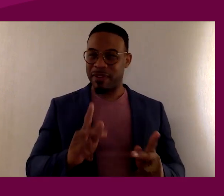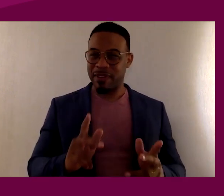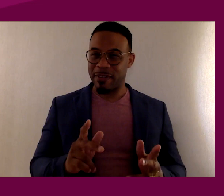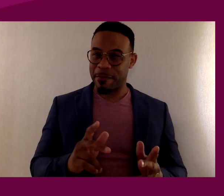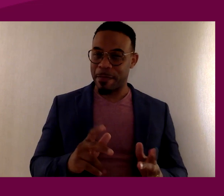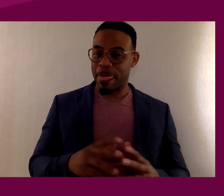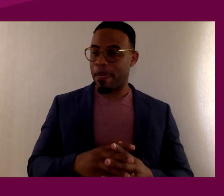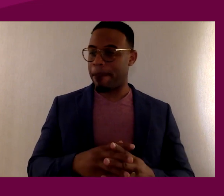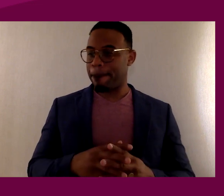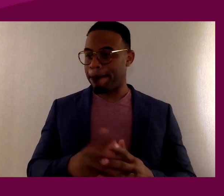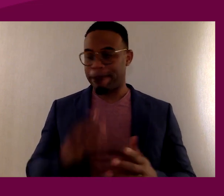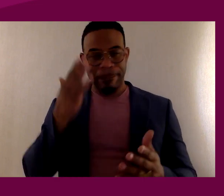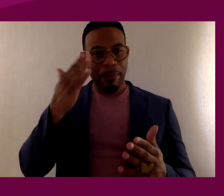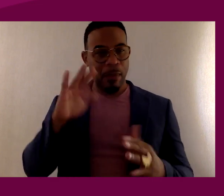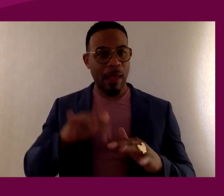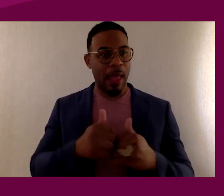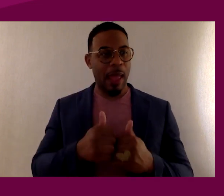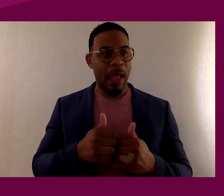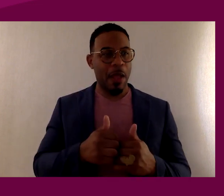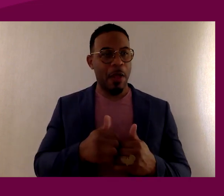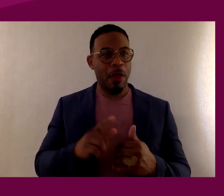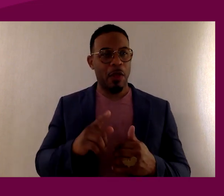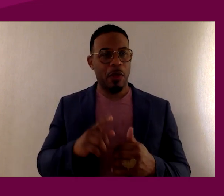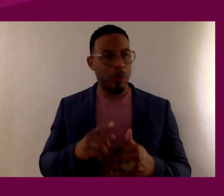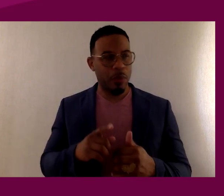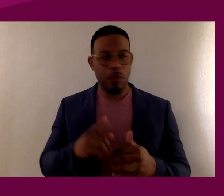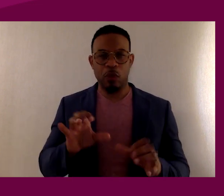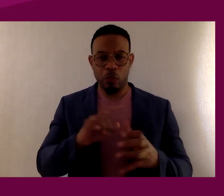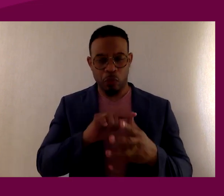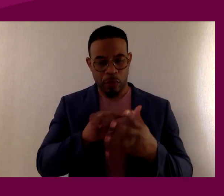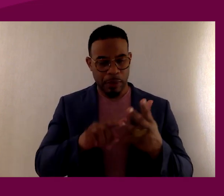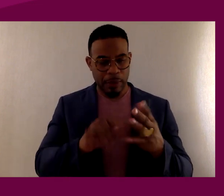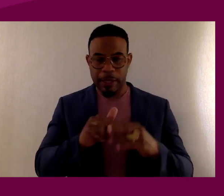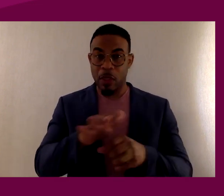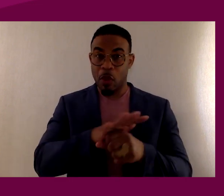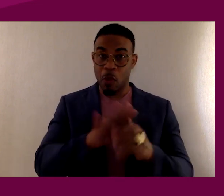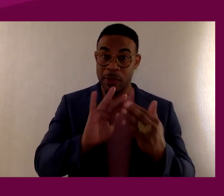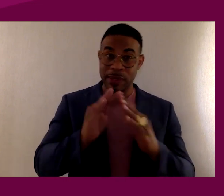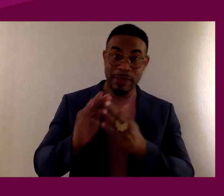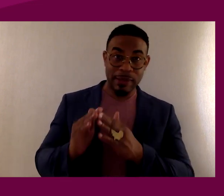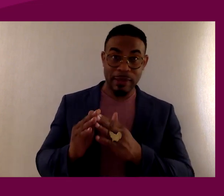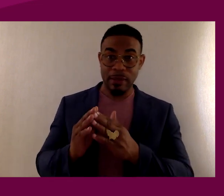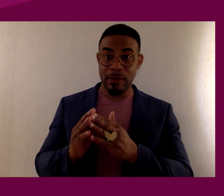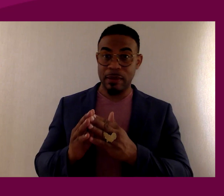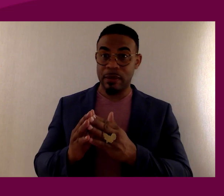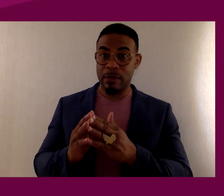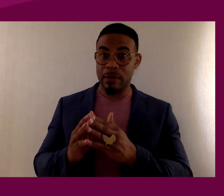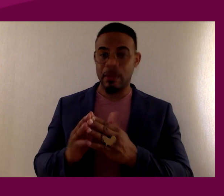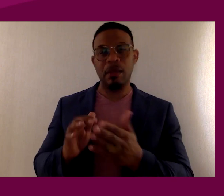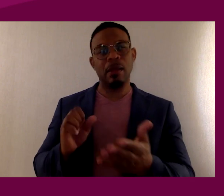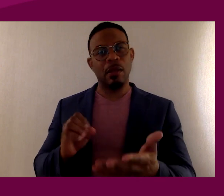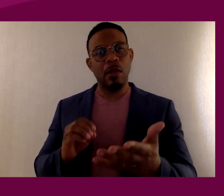of their government people. They didn't know how you do these things in their local city.